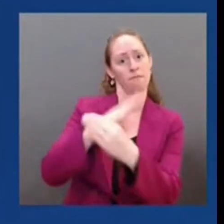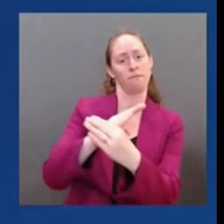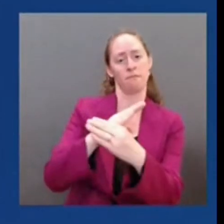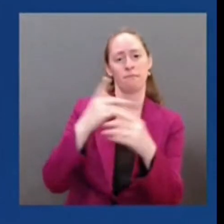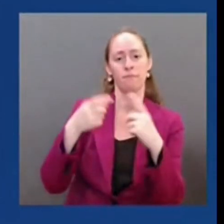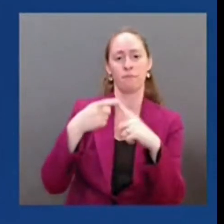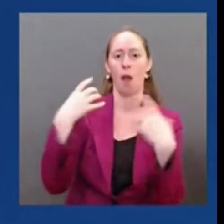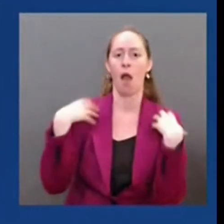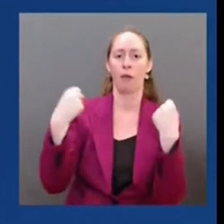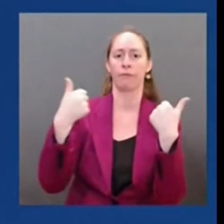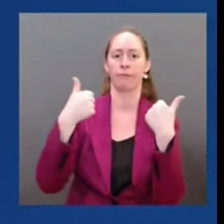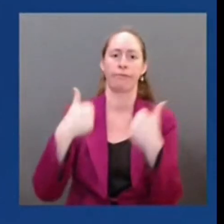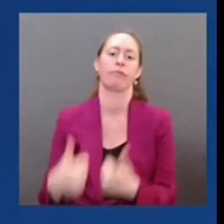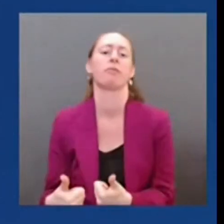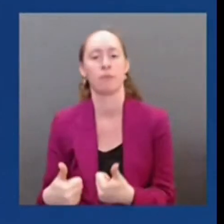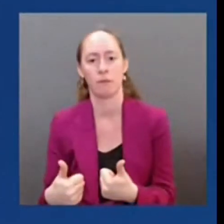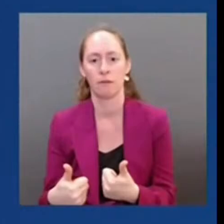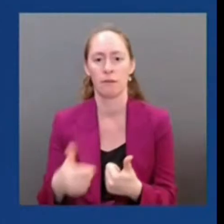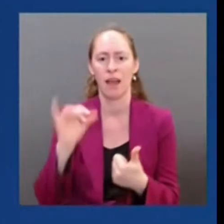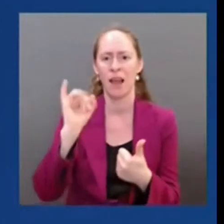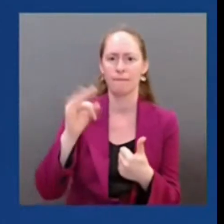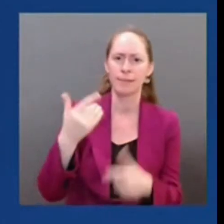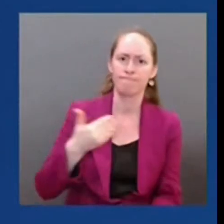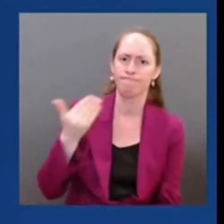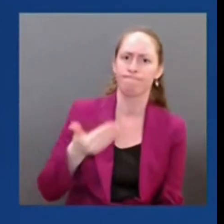THEY WORK WELL TO PREVENT SEVERE DISEASE IF YOU UP-TO-